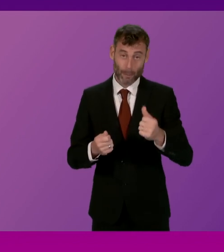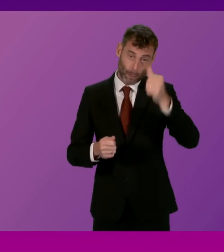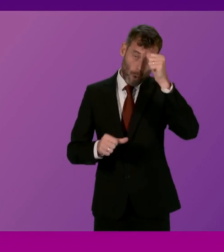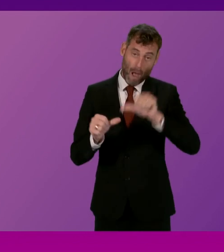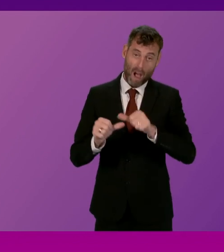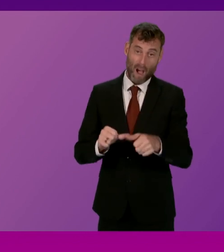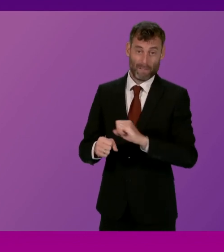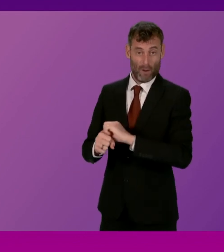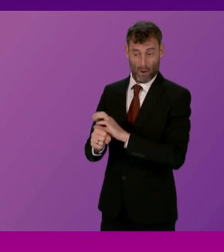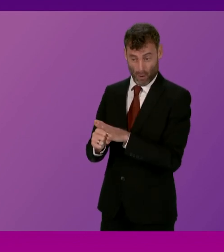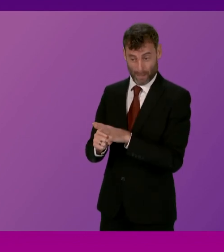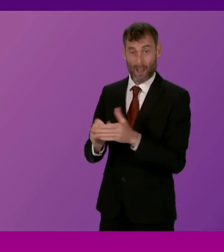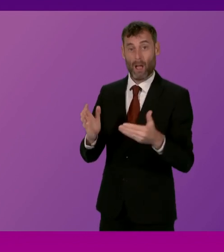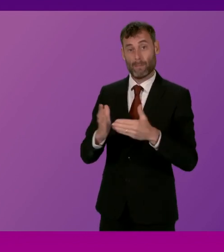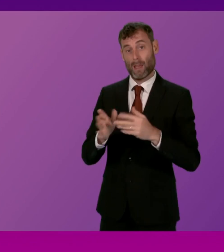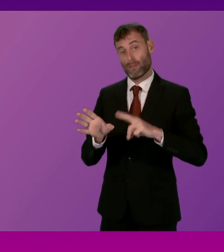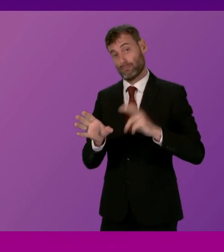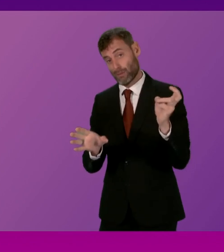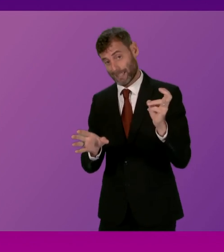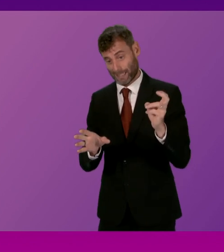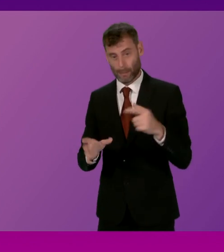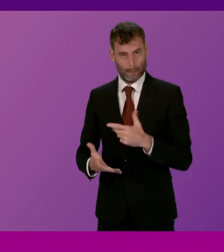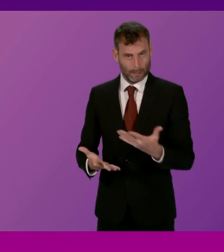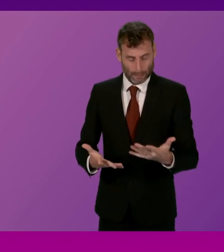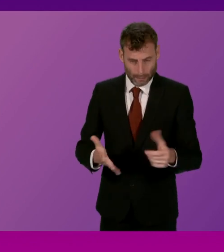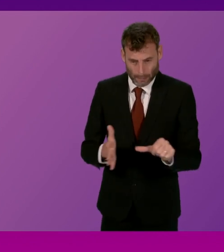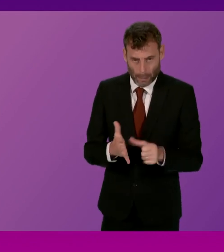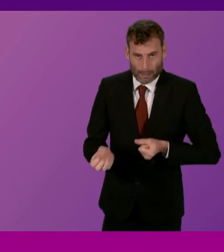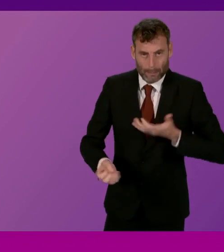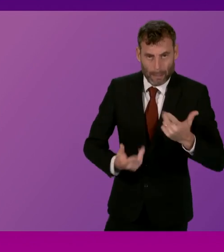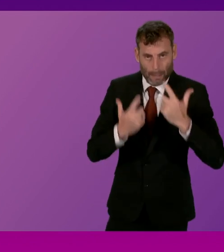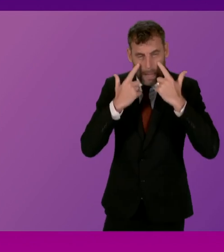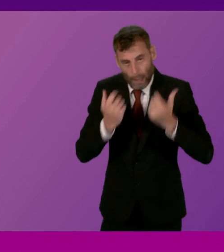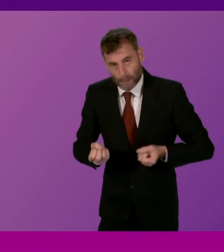post-Brexit, high-inflation and constrained-budget environment that is not of Scotland’s making.